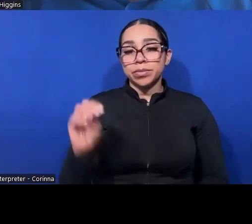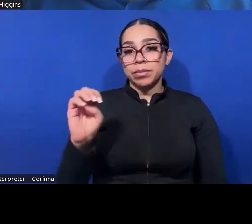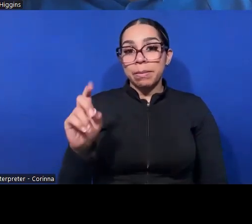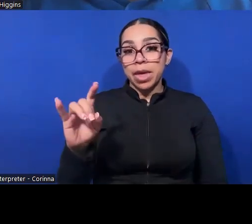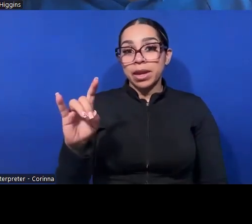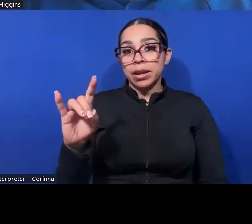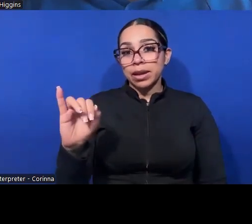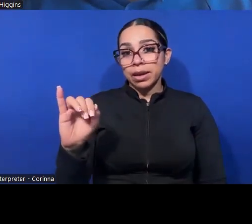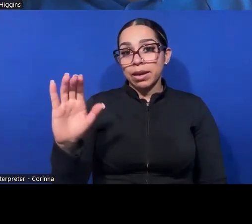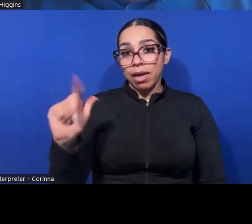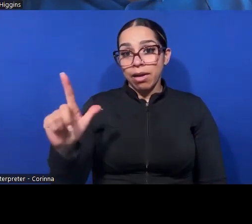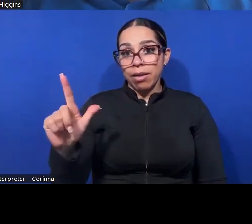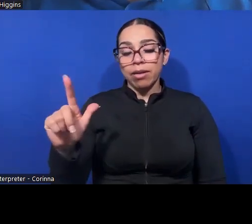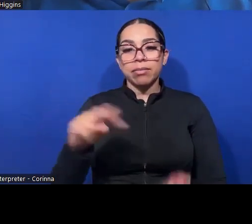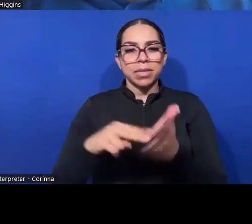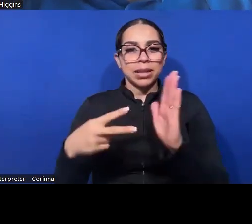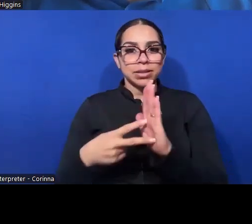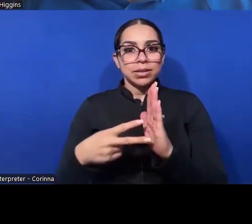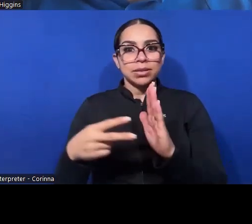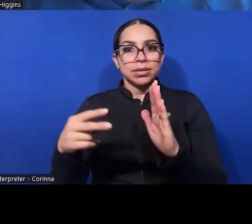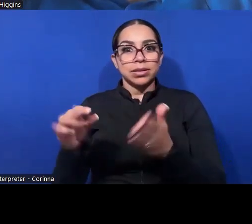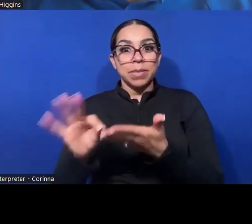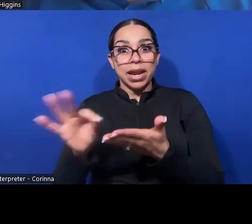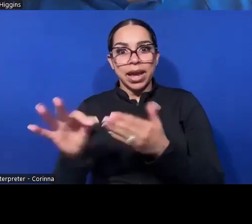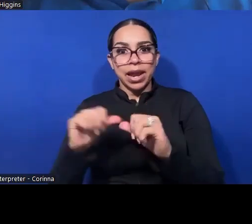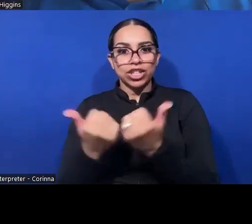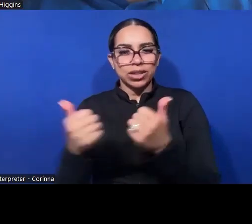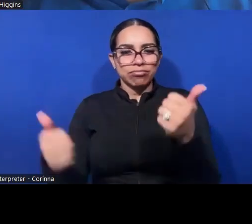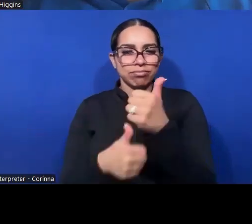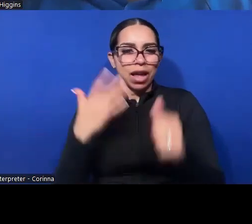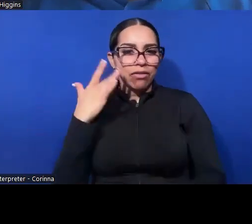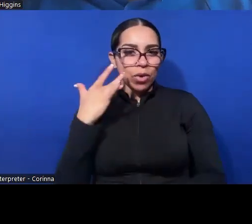Medicaid agency for California. So the federal program is called Medicaid.